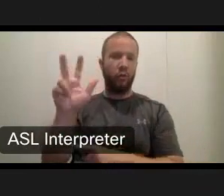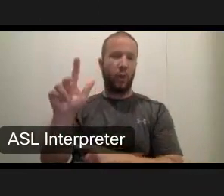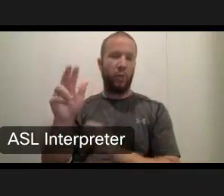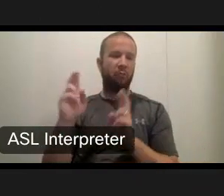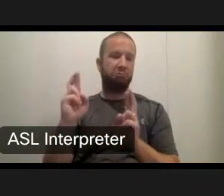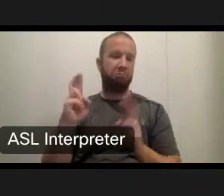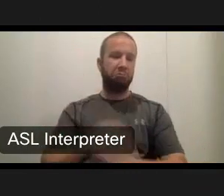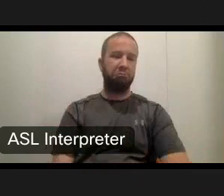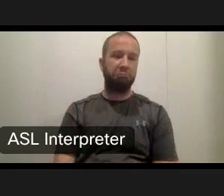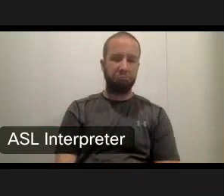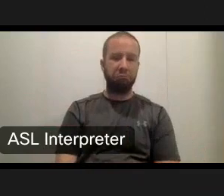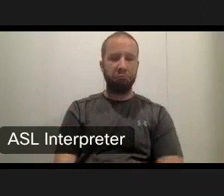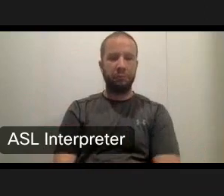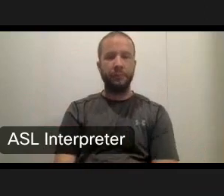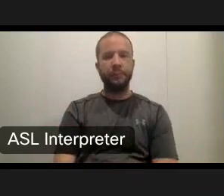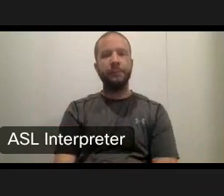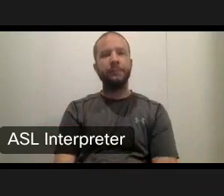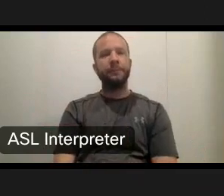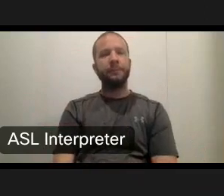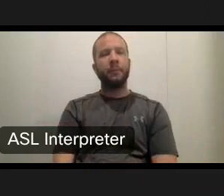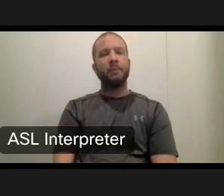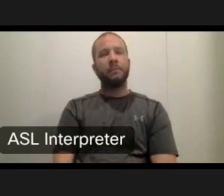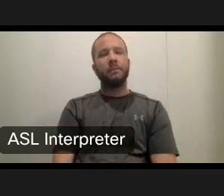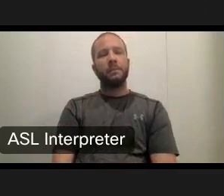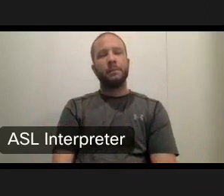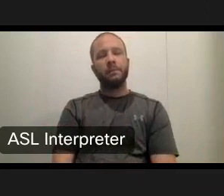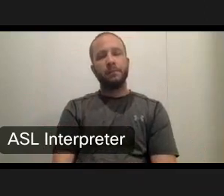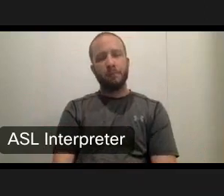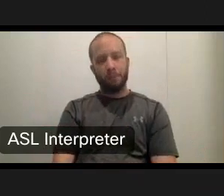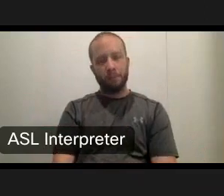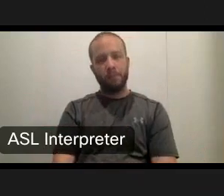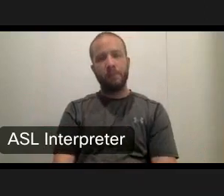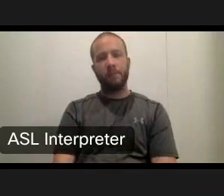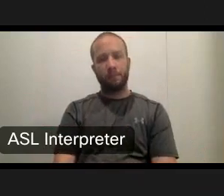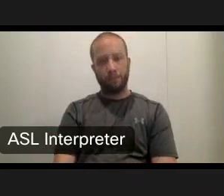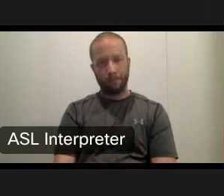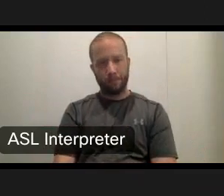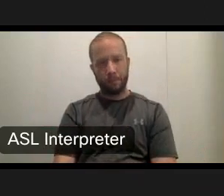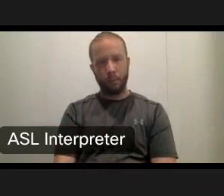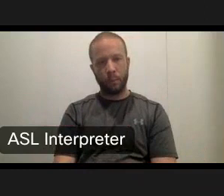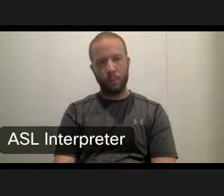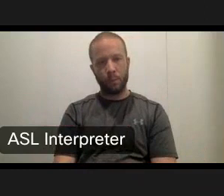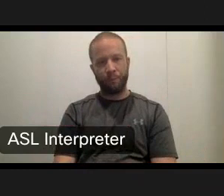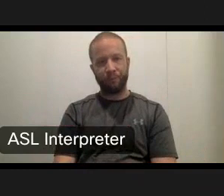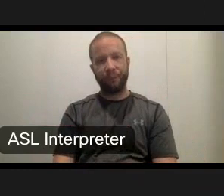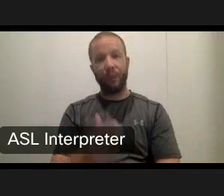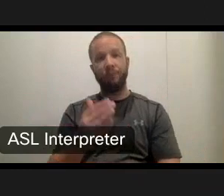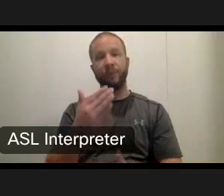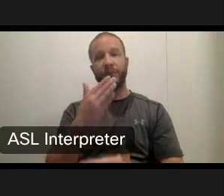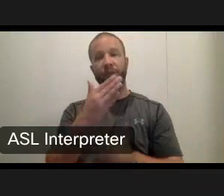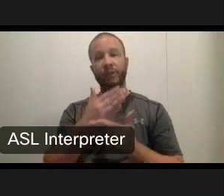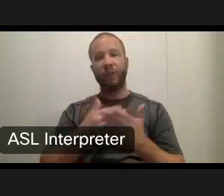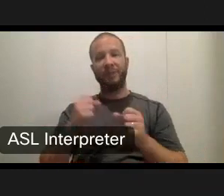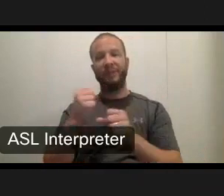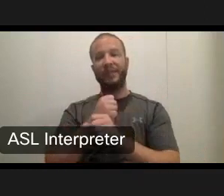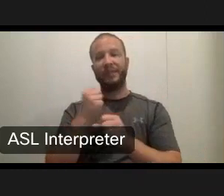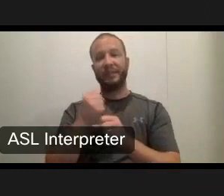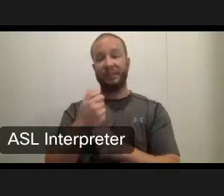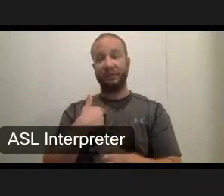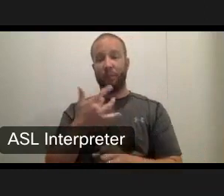so um a little bit of feedback um that I wanted to share on the transit development plan public